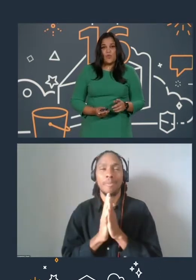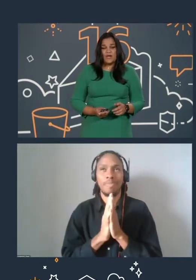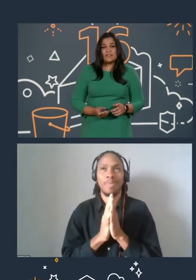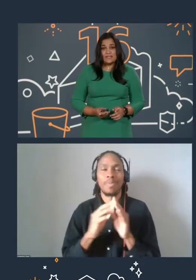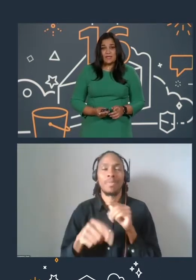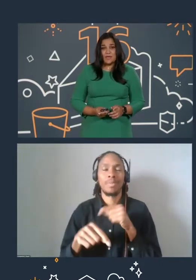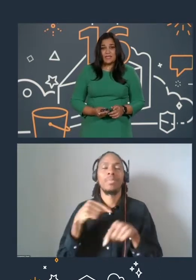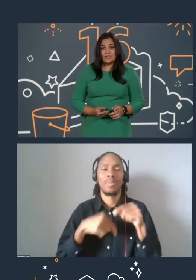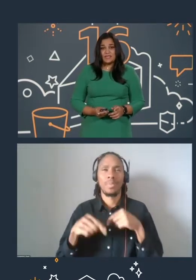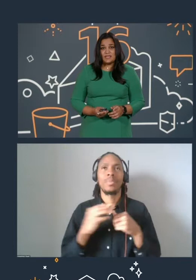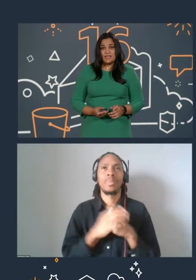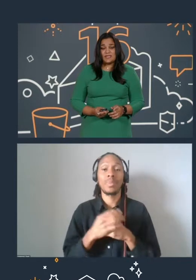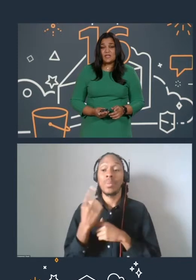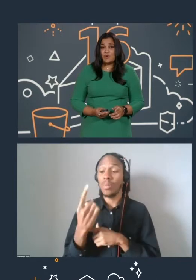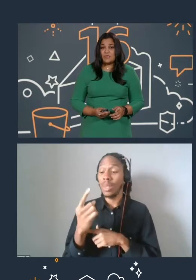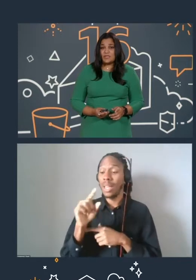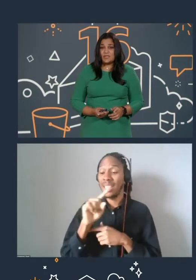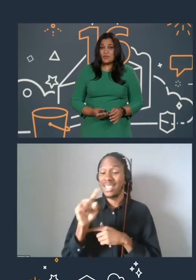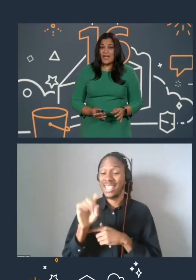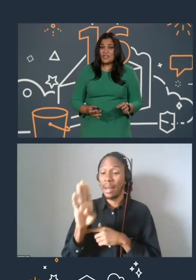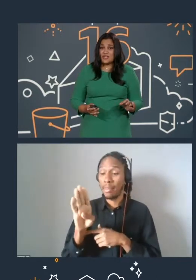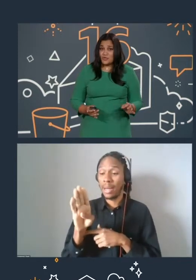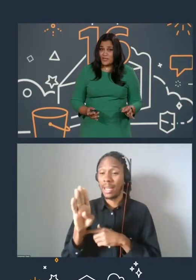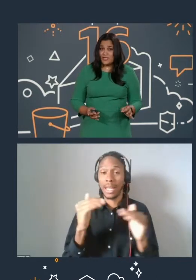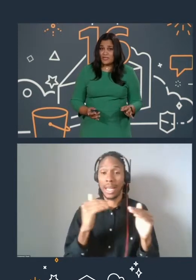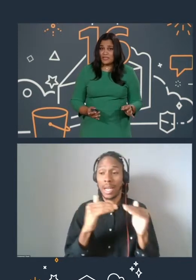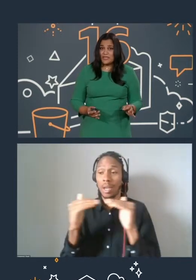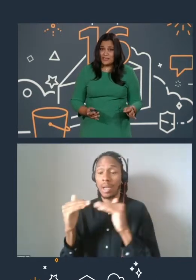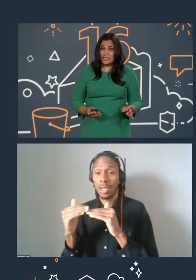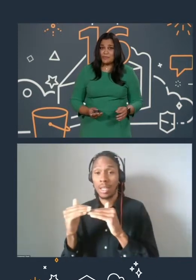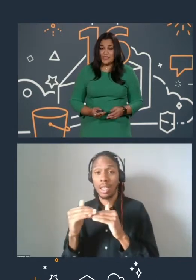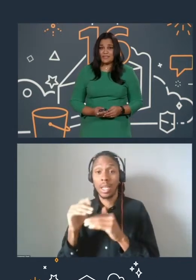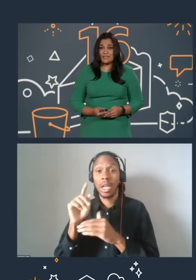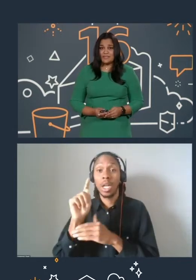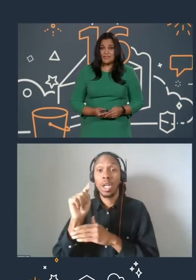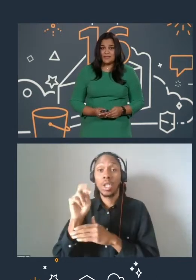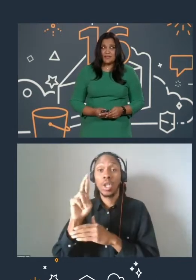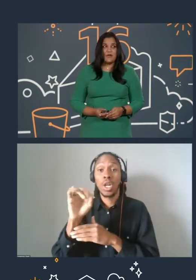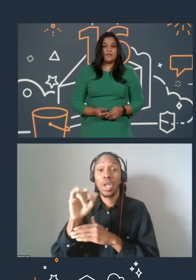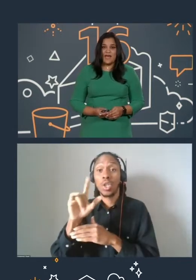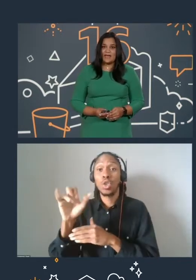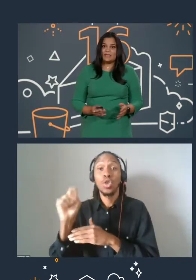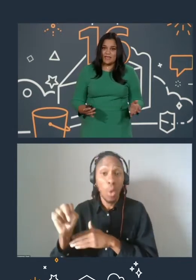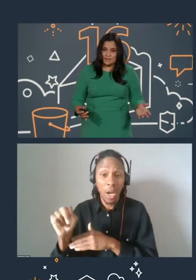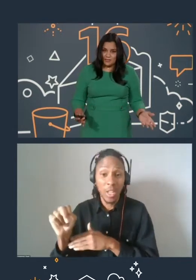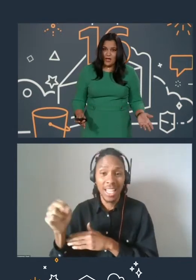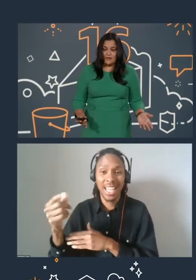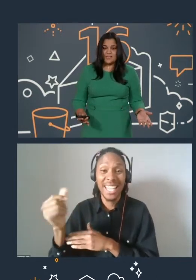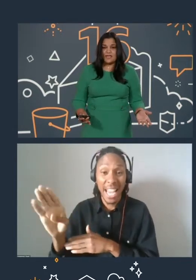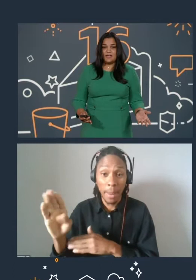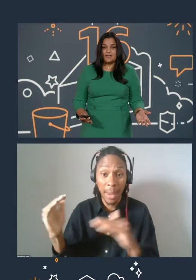One zettabyte is equivalent to a trillion gigabytes. Now that is a lot of data!